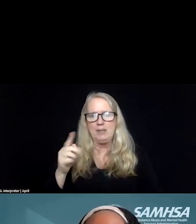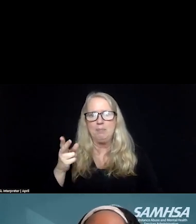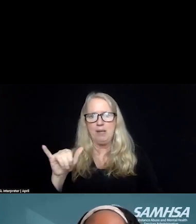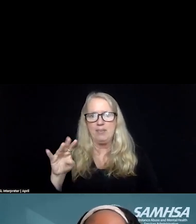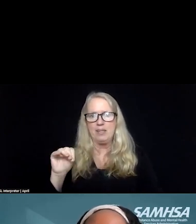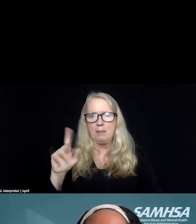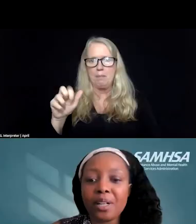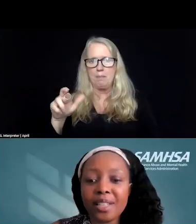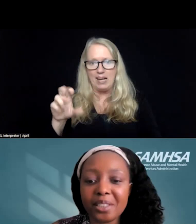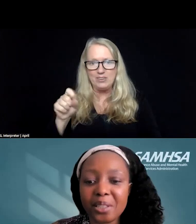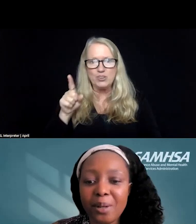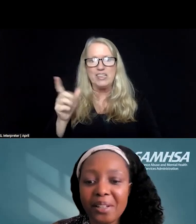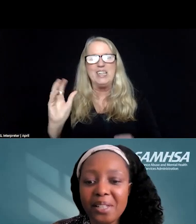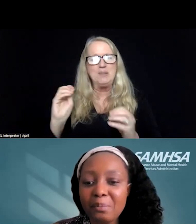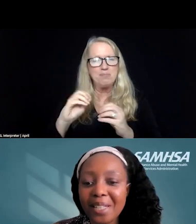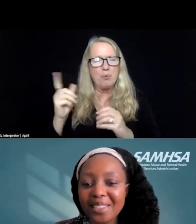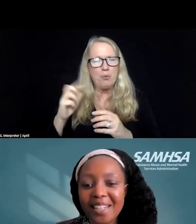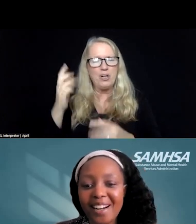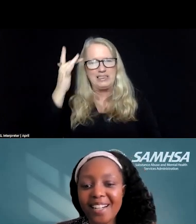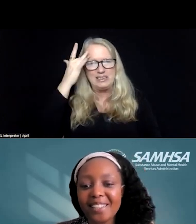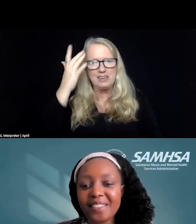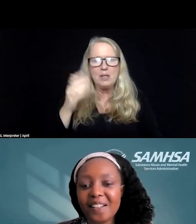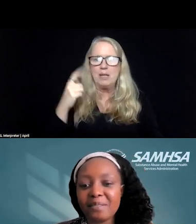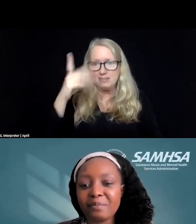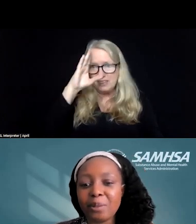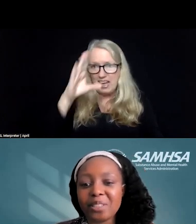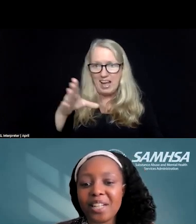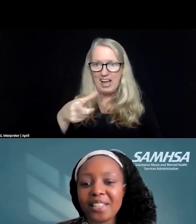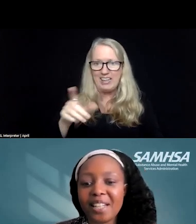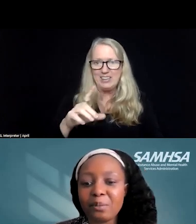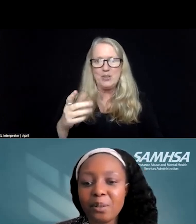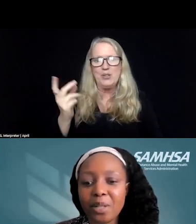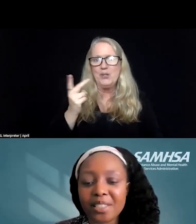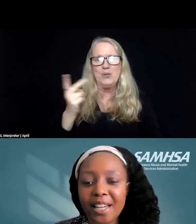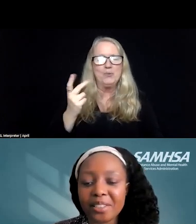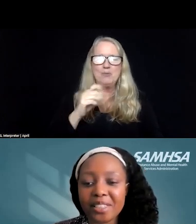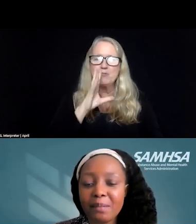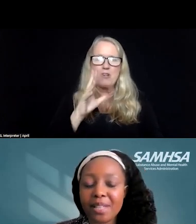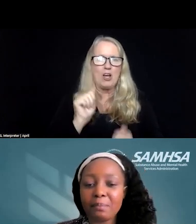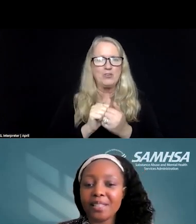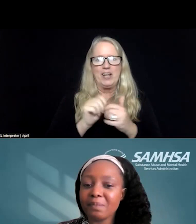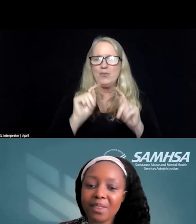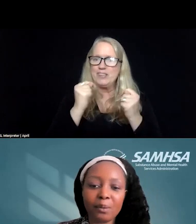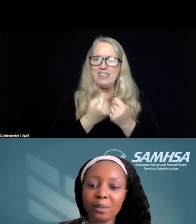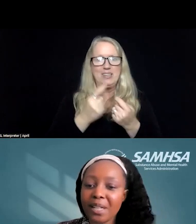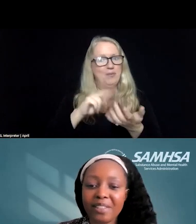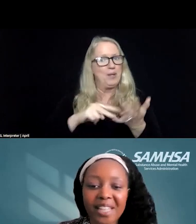BIT MORE UNDER THE WEATHER. WE ARE JUST CHATTING TOGETHER THAT WHEN ONE OF US